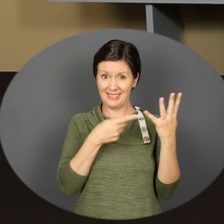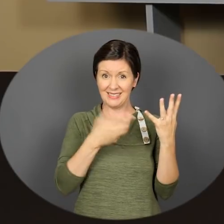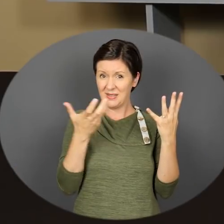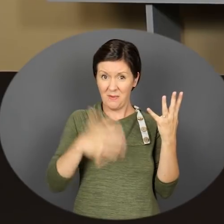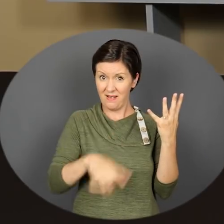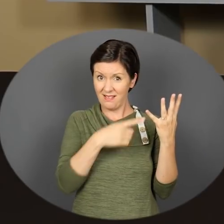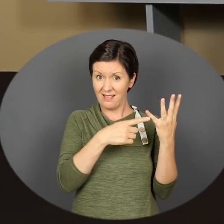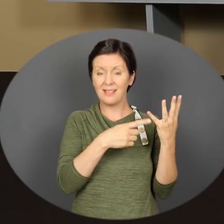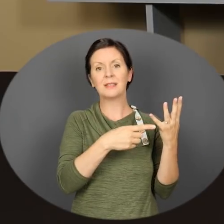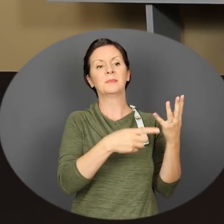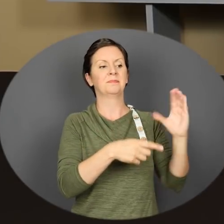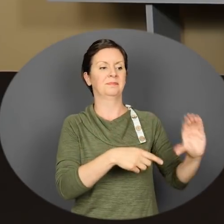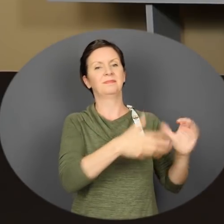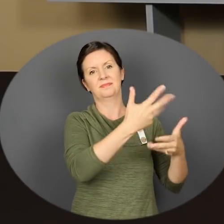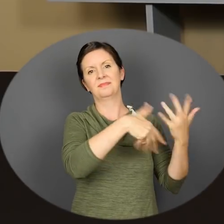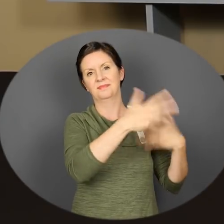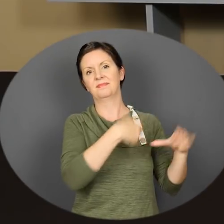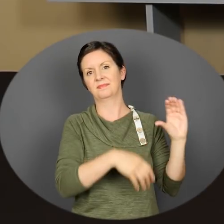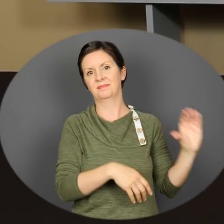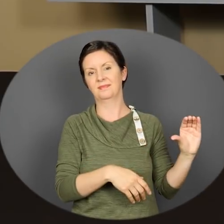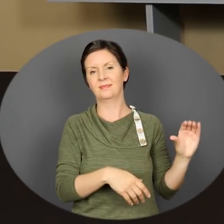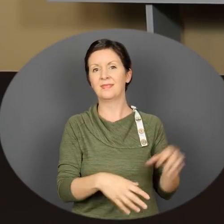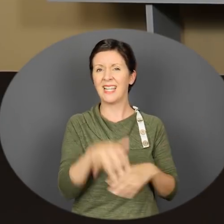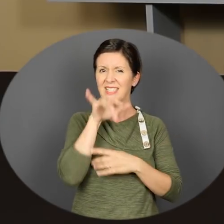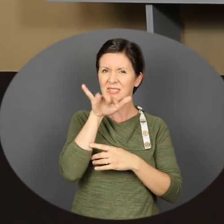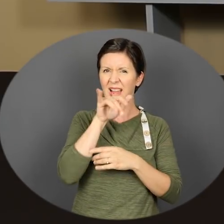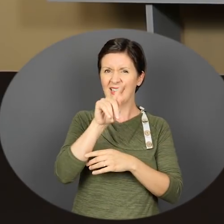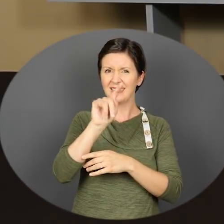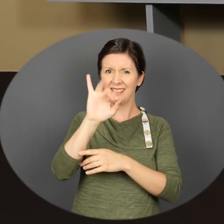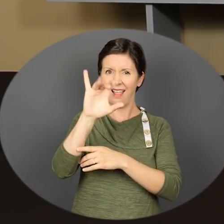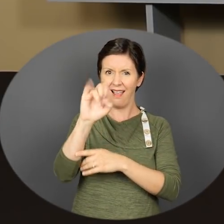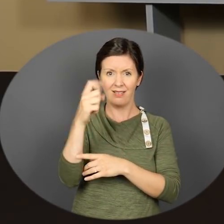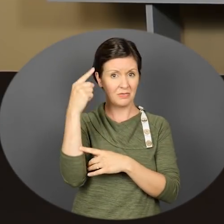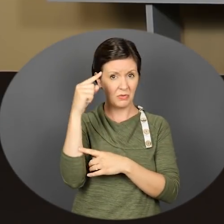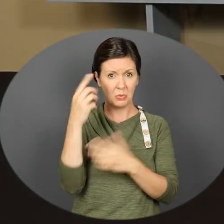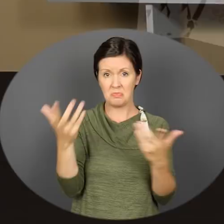deck. But now let’s take a moment and look at this dragon tile and see what it’s used